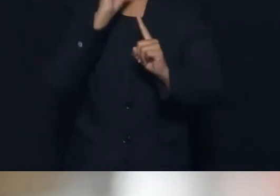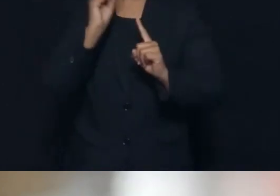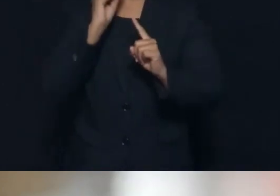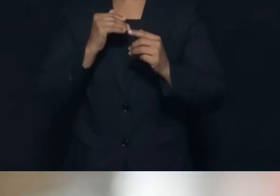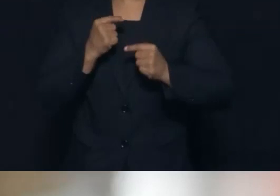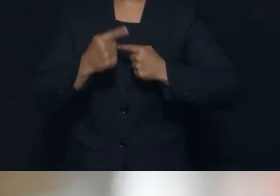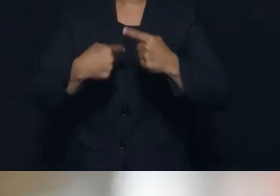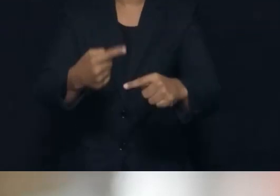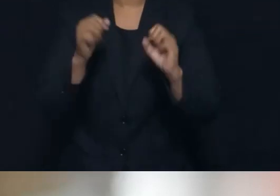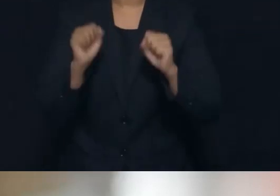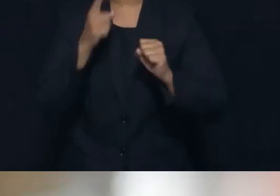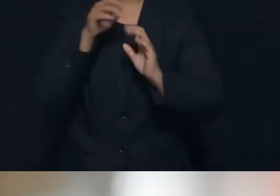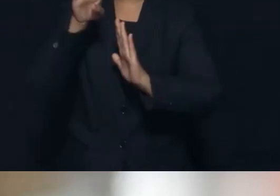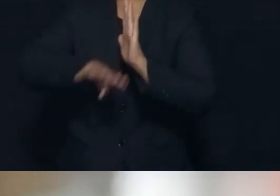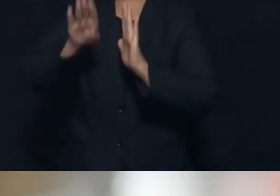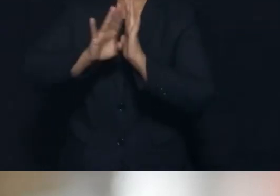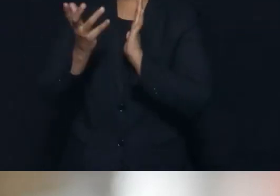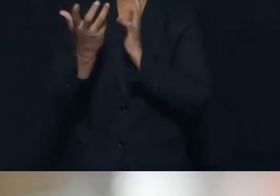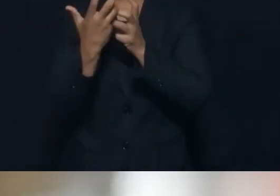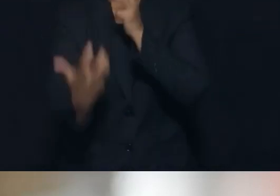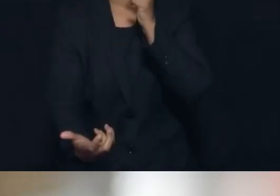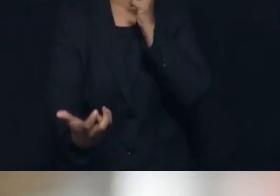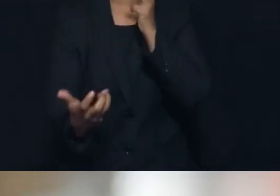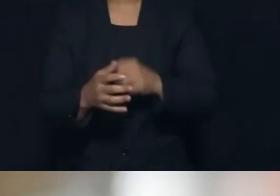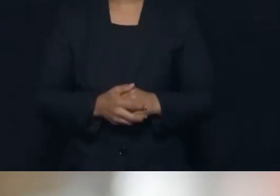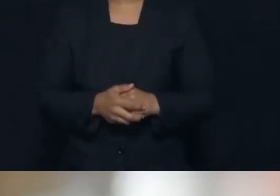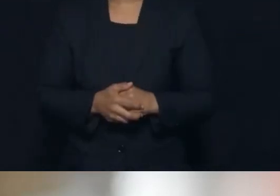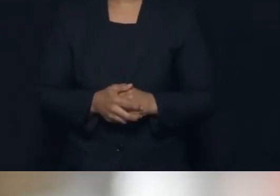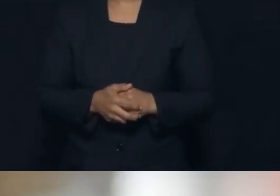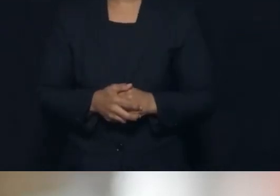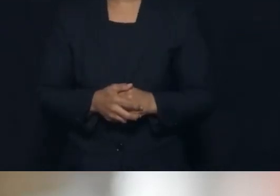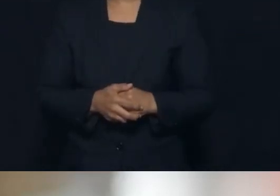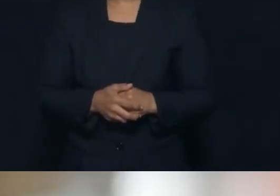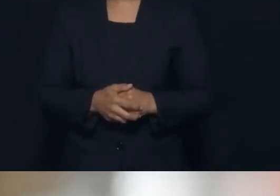How would it help in your work? How to focus on accessibility?